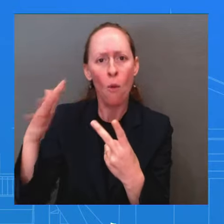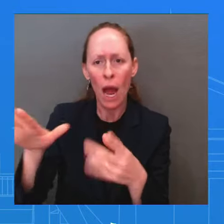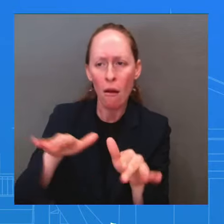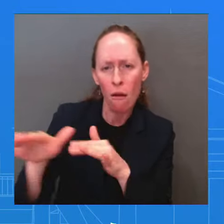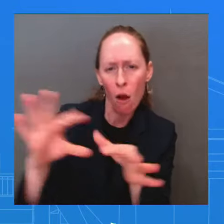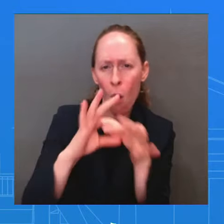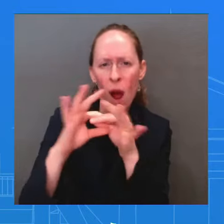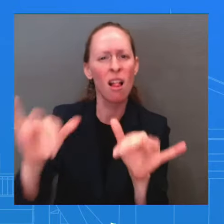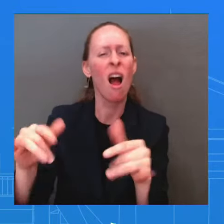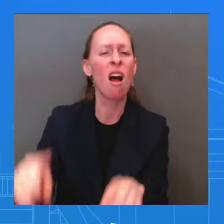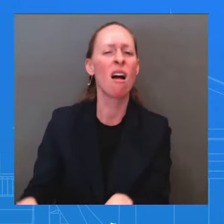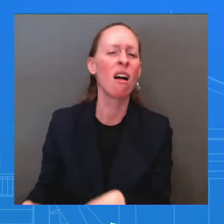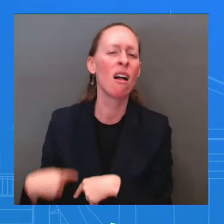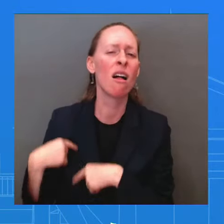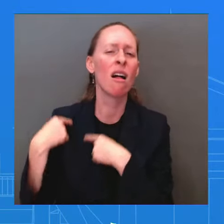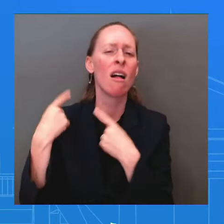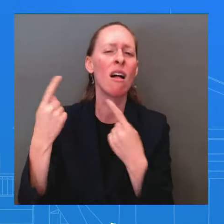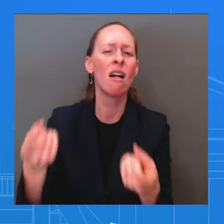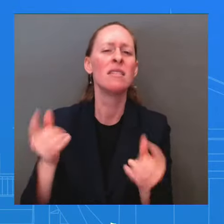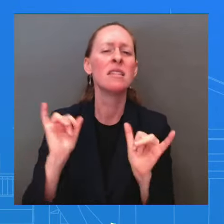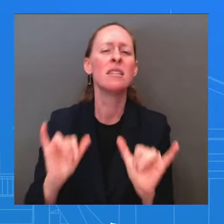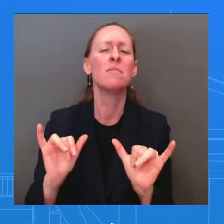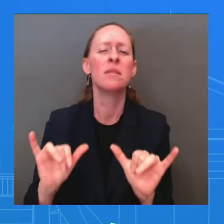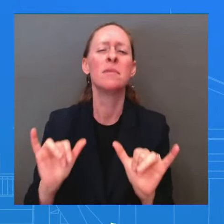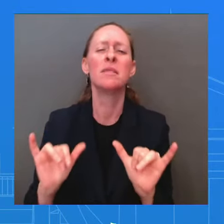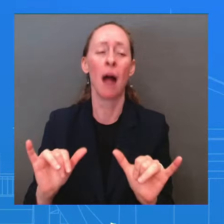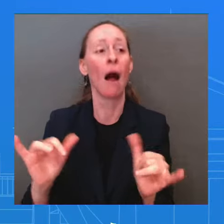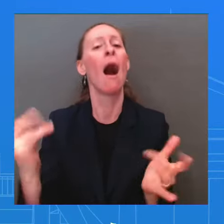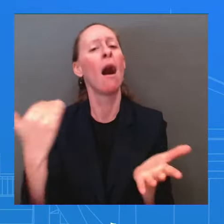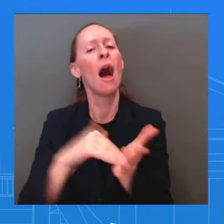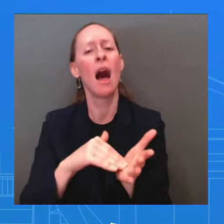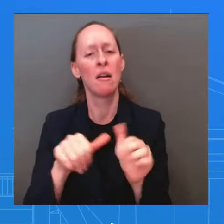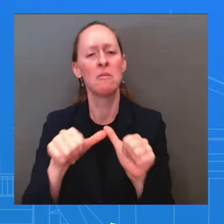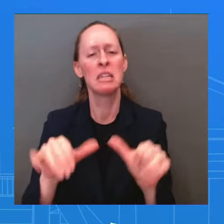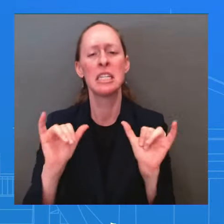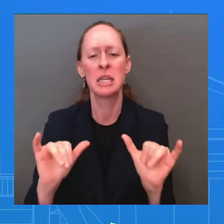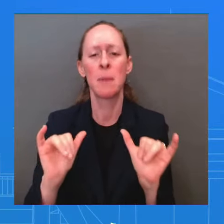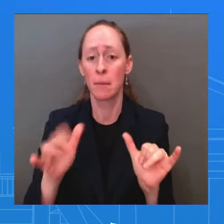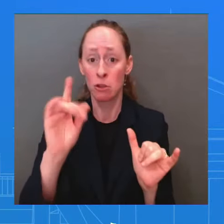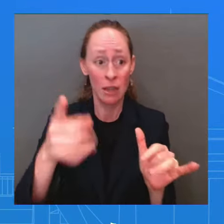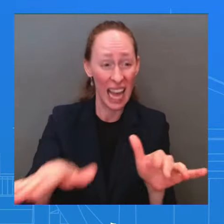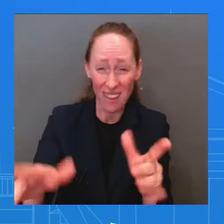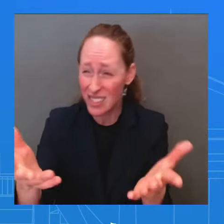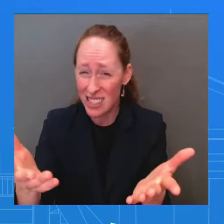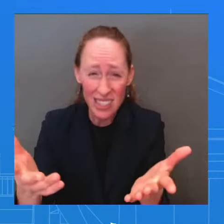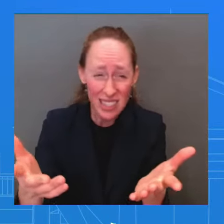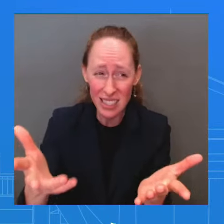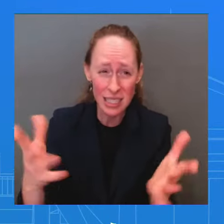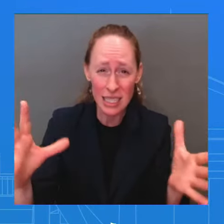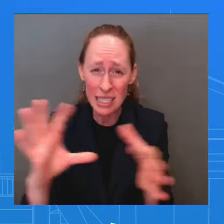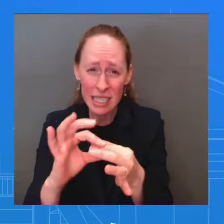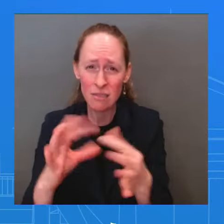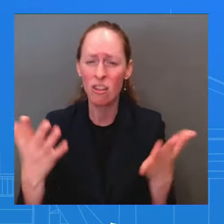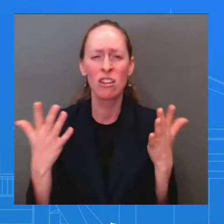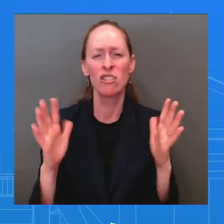engaging, offering assistance if they -- if -- if they need it. And -- and so, we're going to continue to stay engaged.